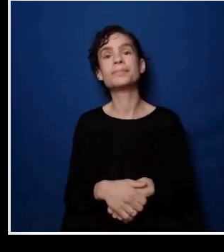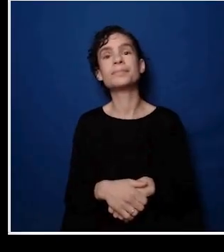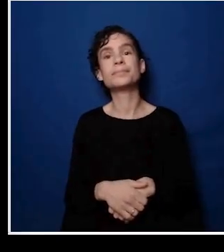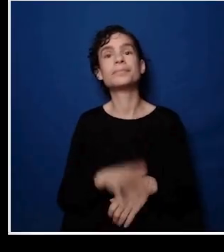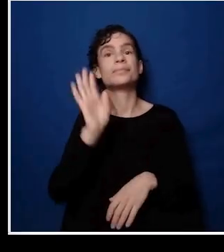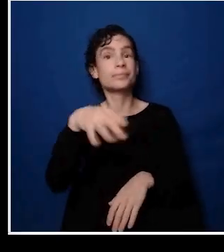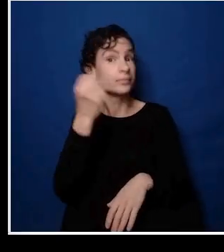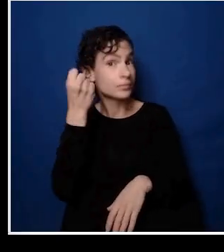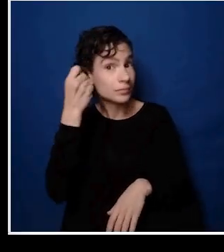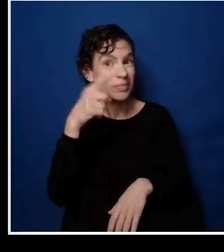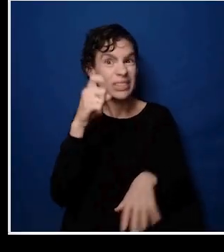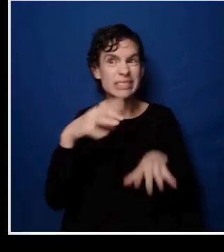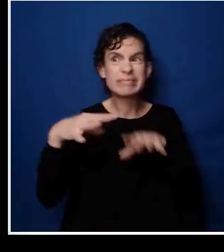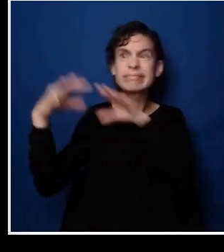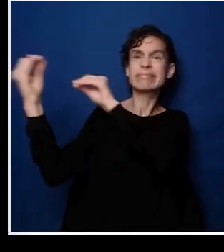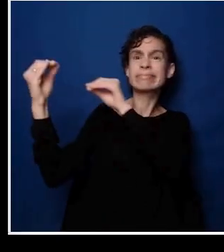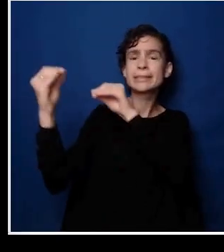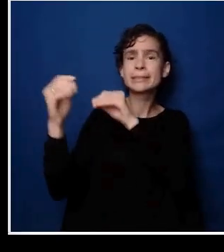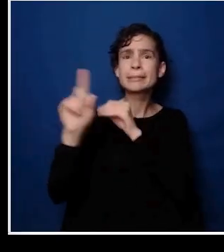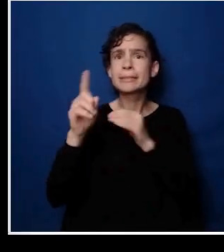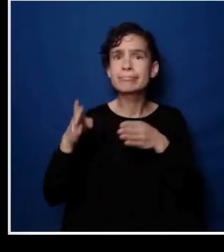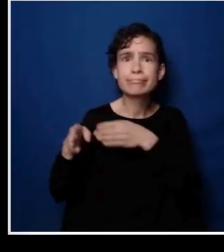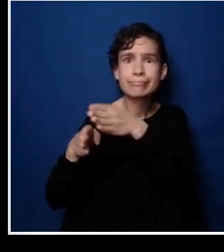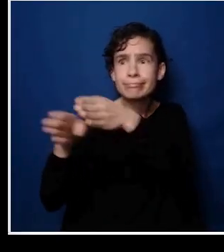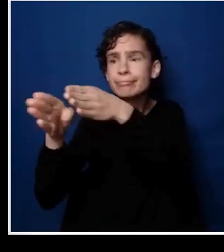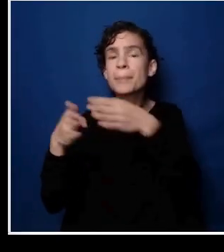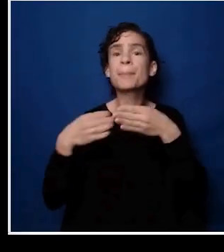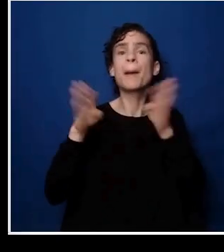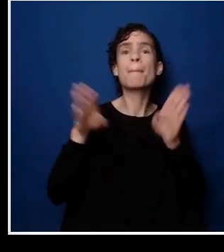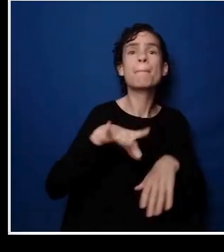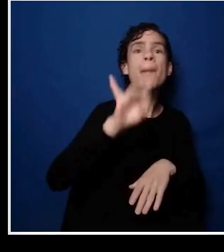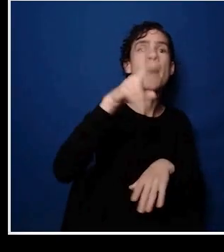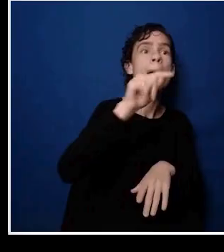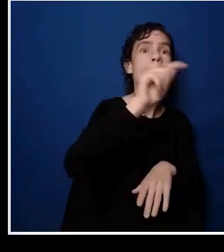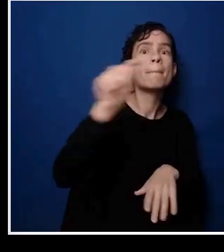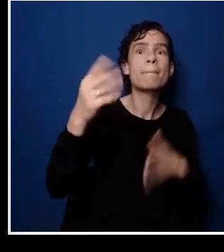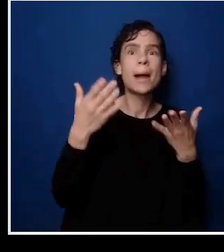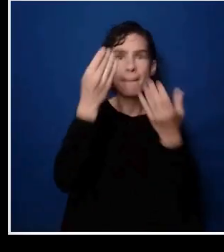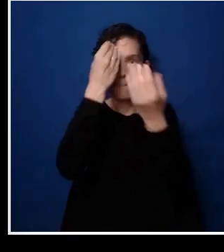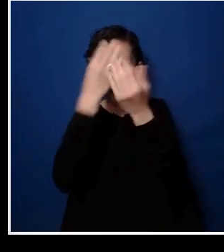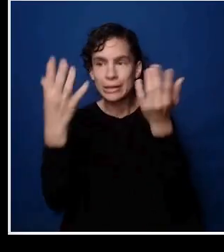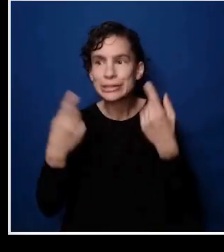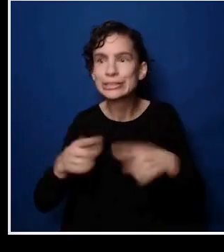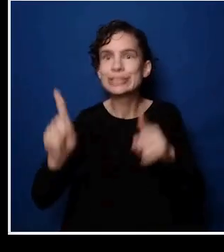may be announced before and during a disaster. Contact your local emergency management